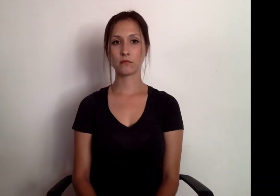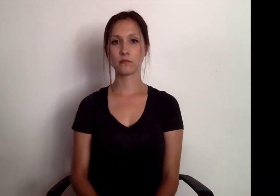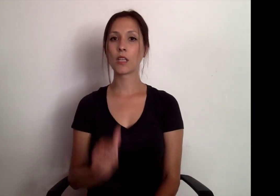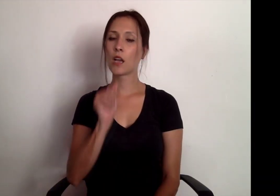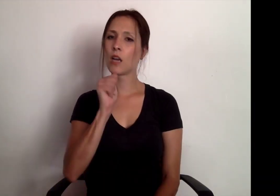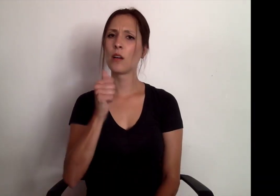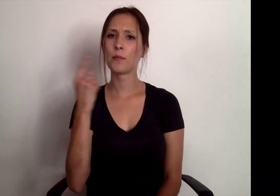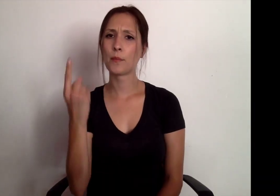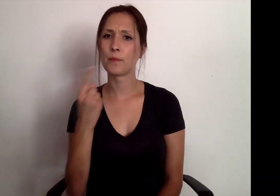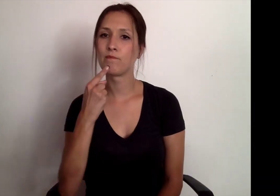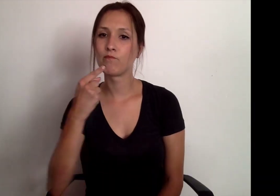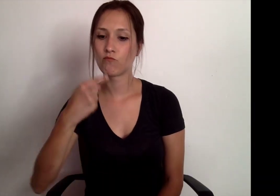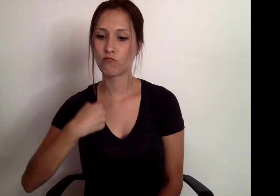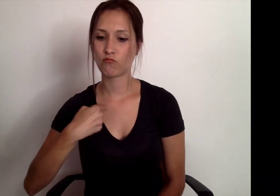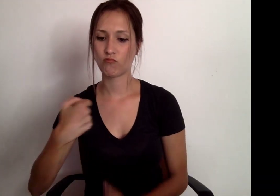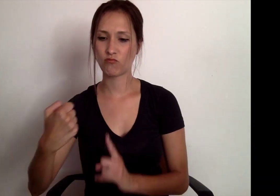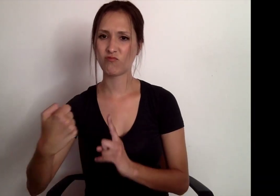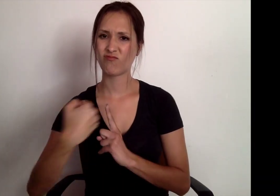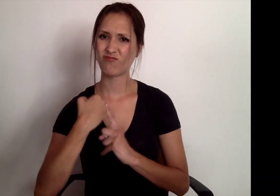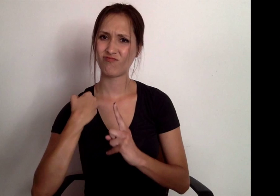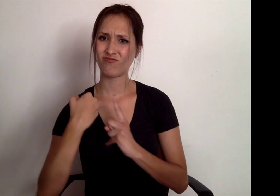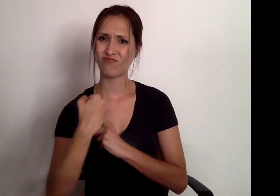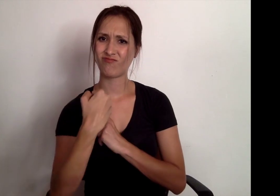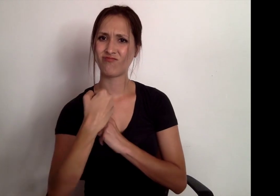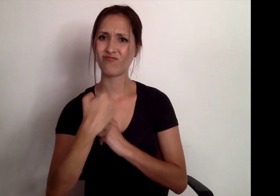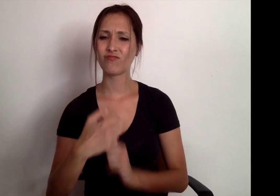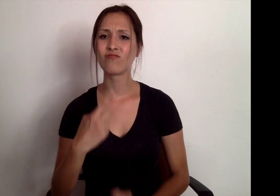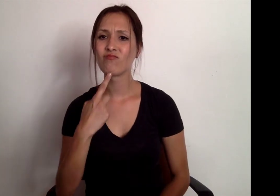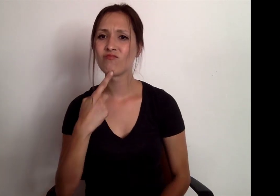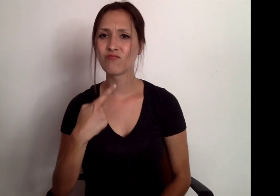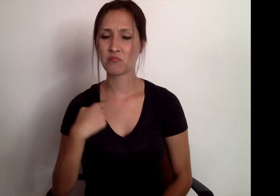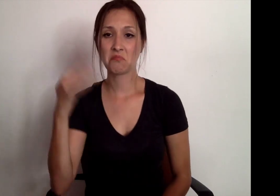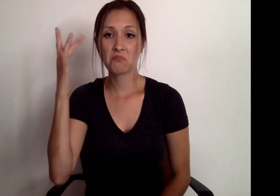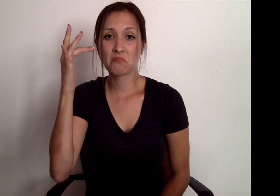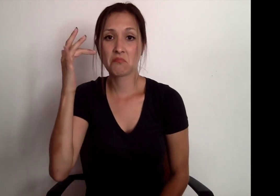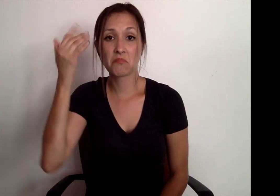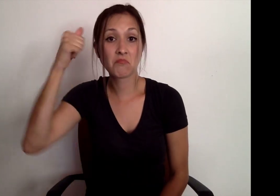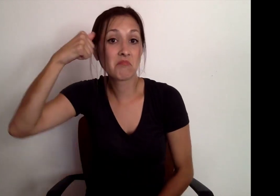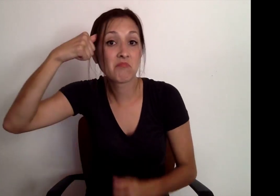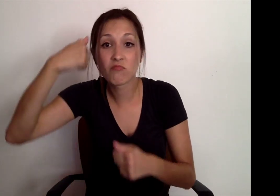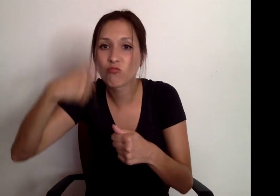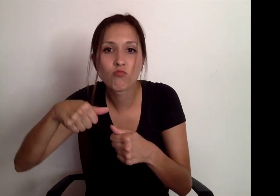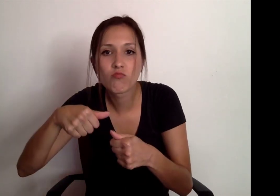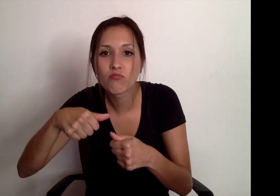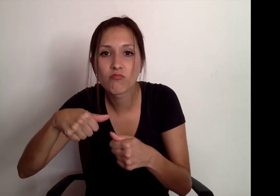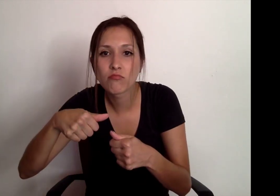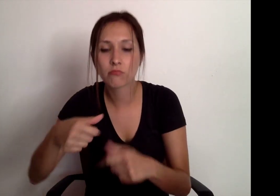Danielle Mireles: I was not only told that I was assaulted, I was told that because I couldn’t remember,